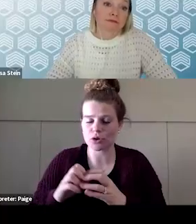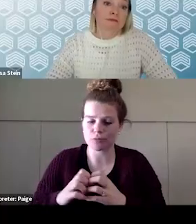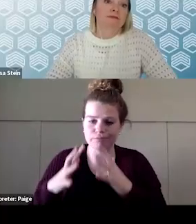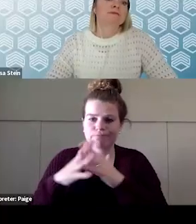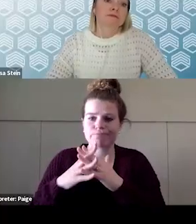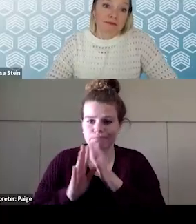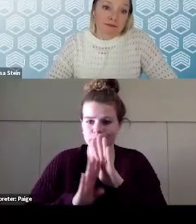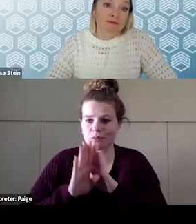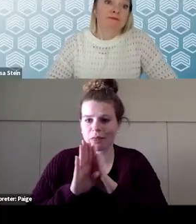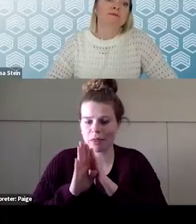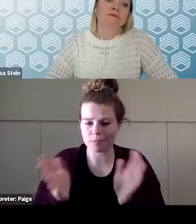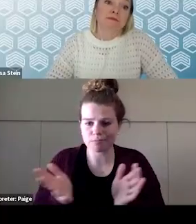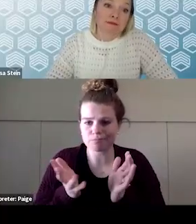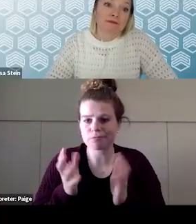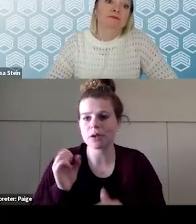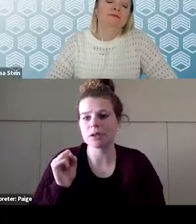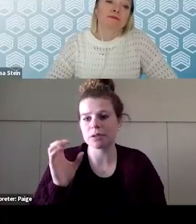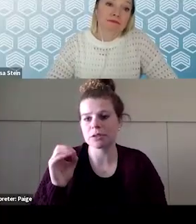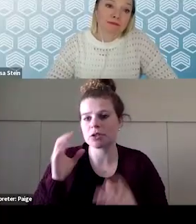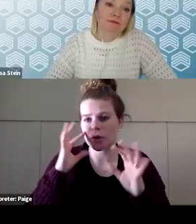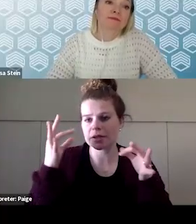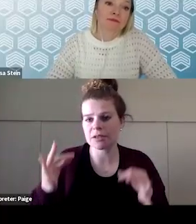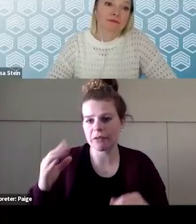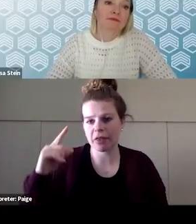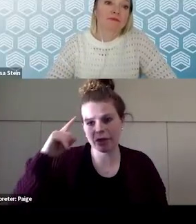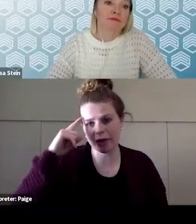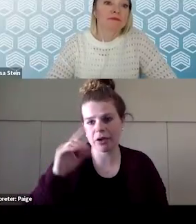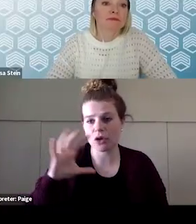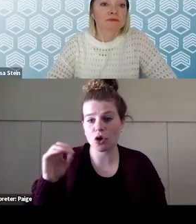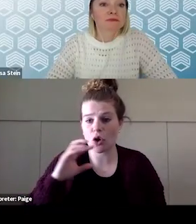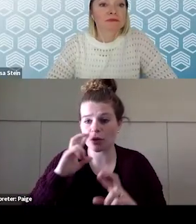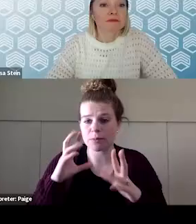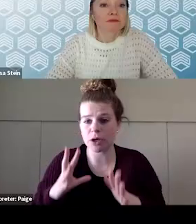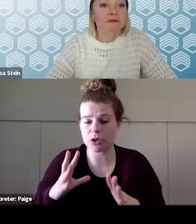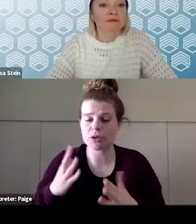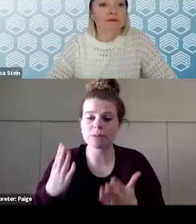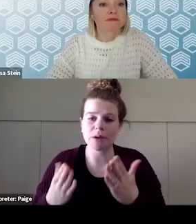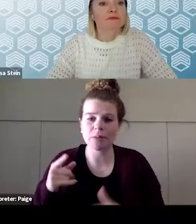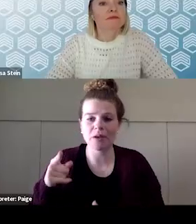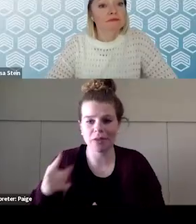And so definitely I think the co-responders maybe went through some of those initial challenges